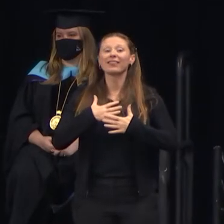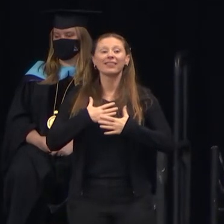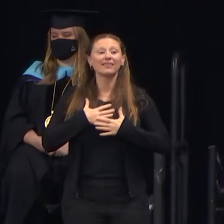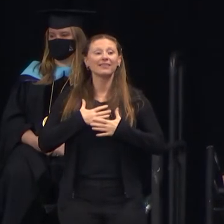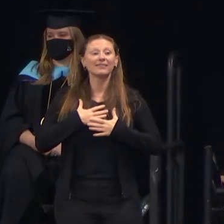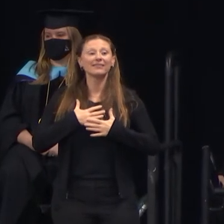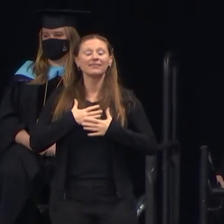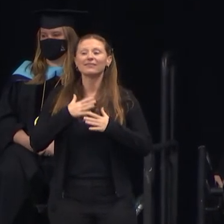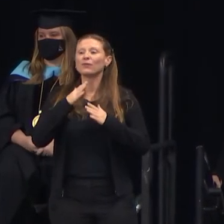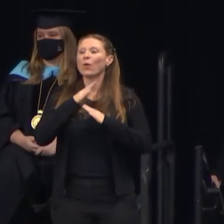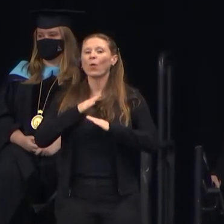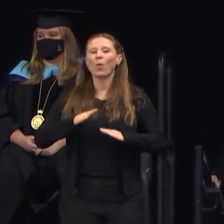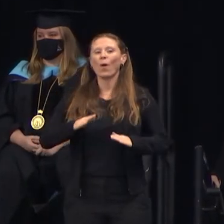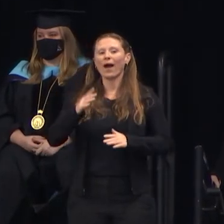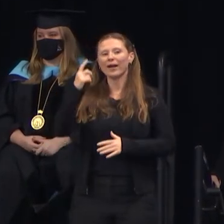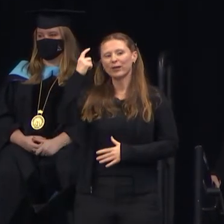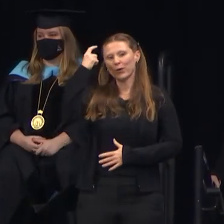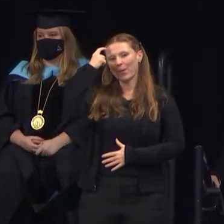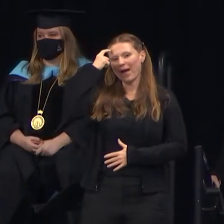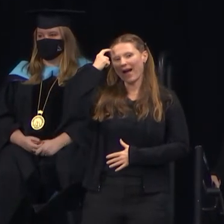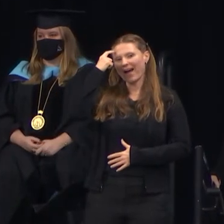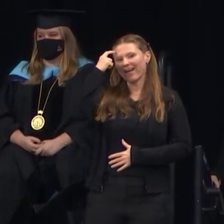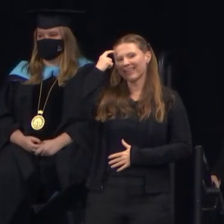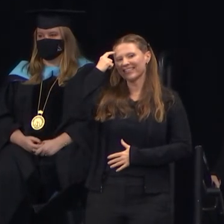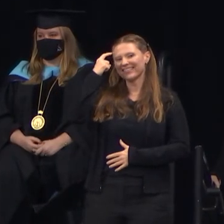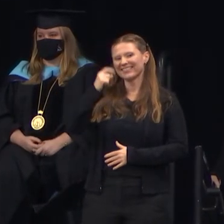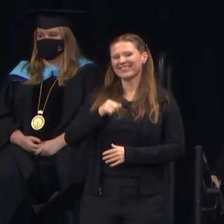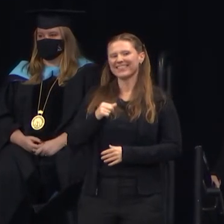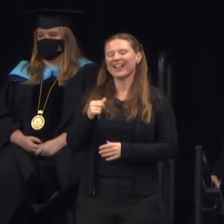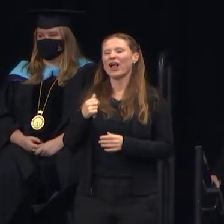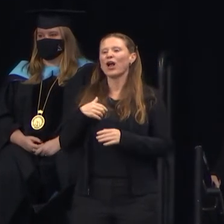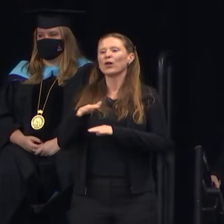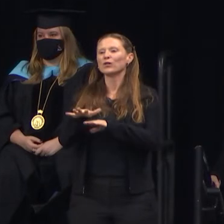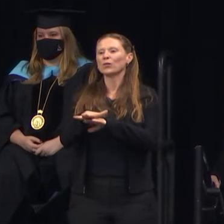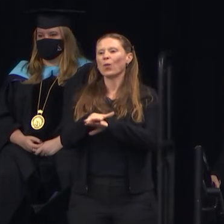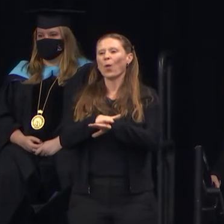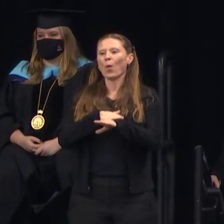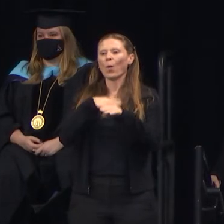Quiet your mind for a moment. Now as you slowly open your eyes,